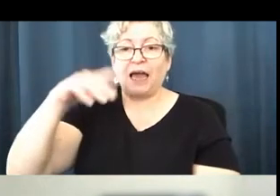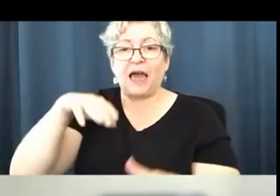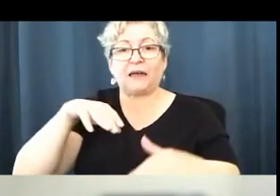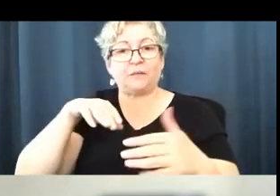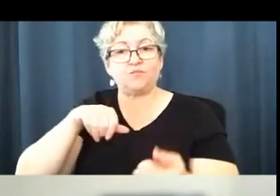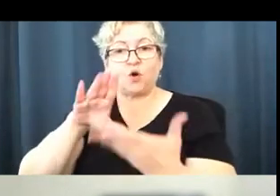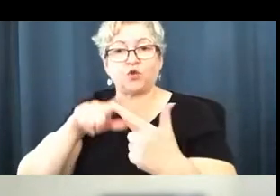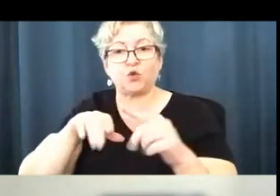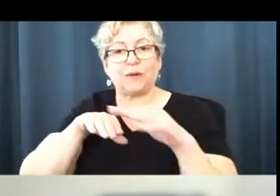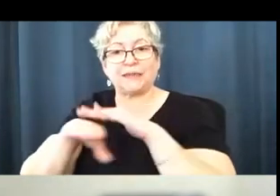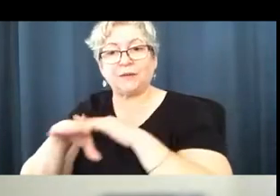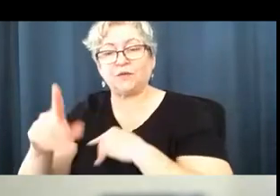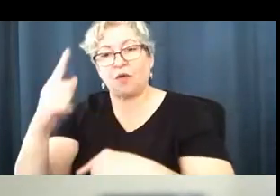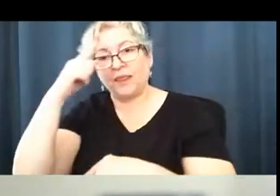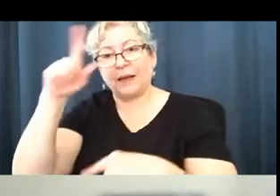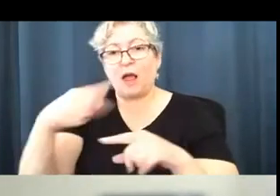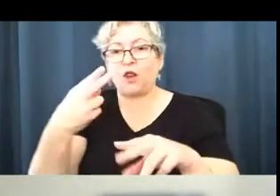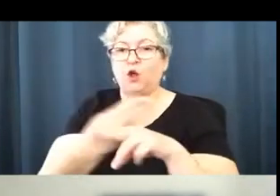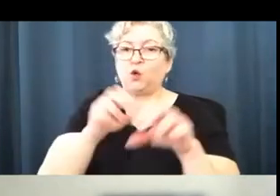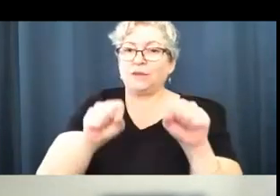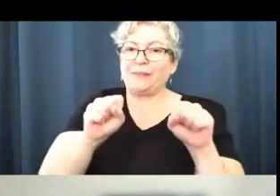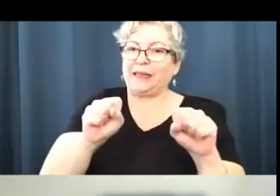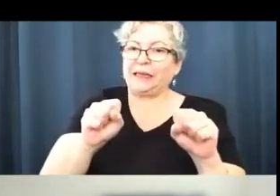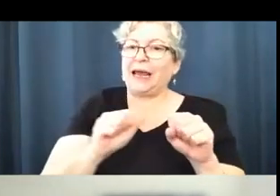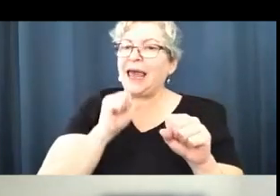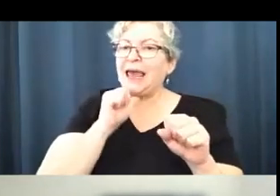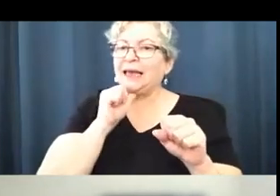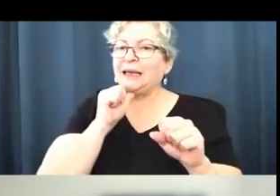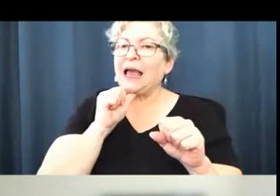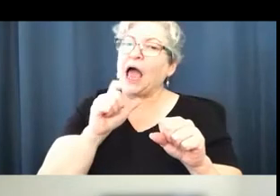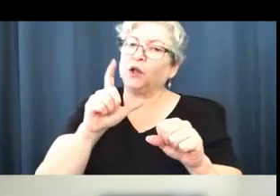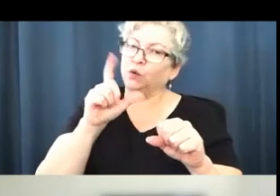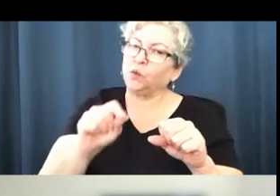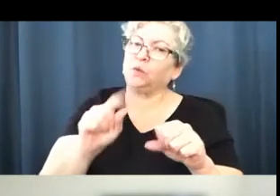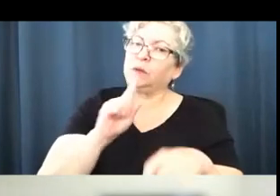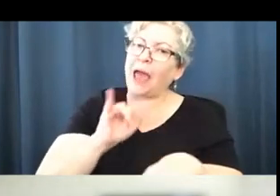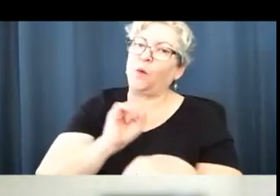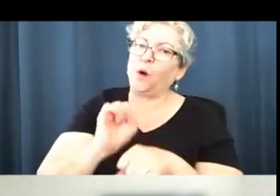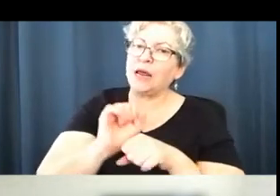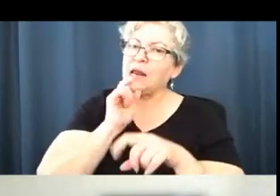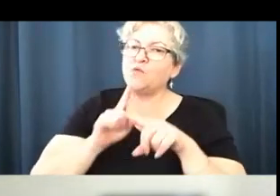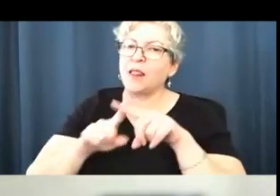is to really focus on that usability and not really, and do the due diligence and not rely on the magic button so much.